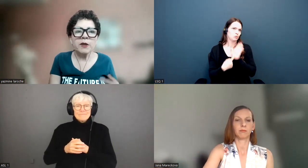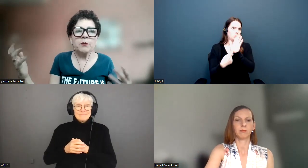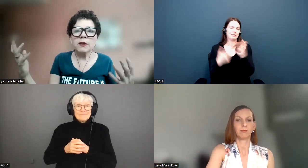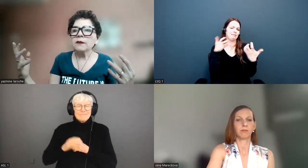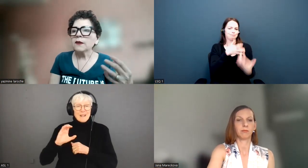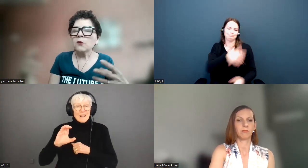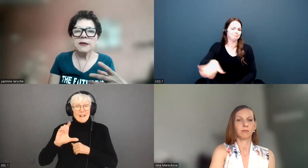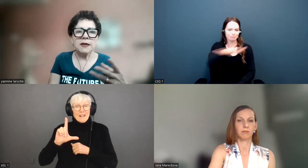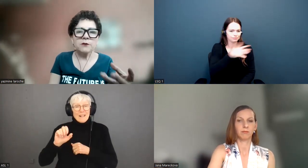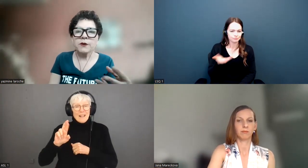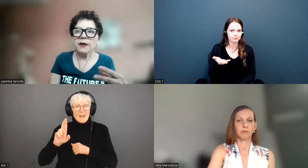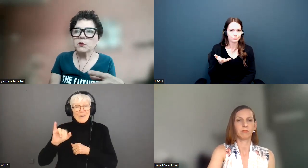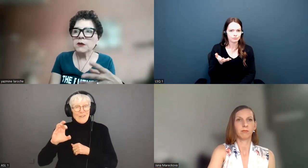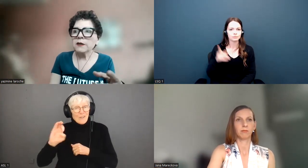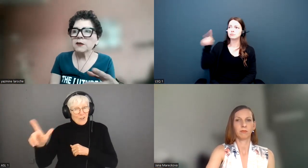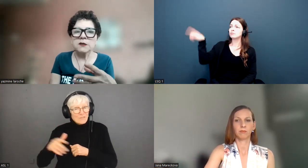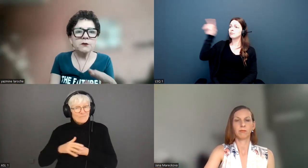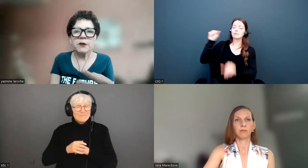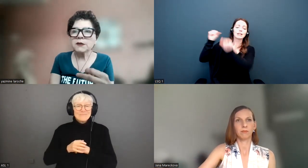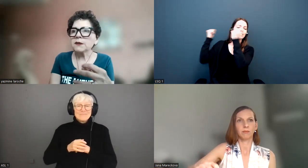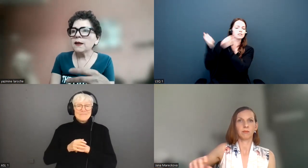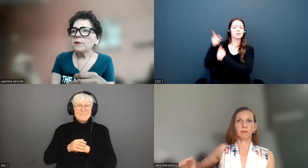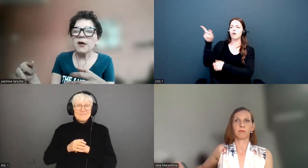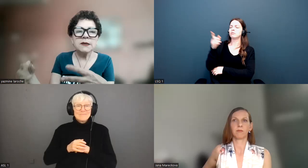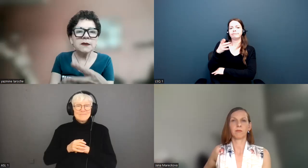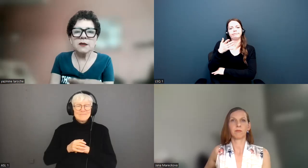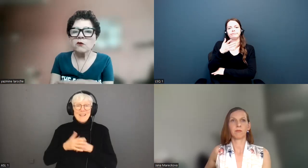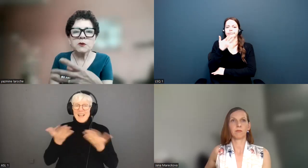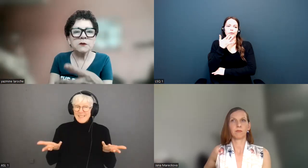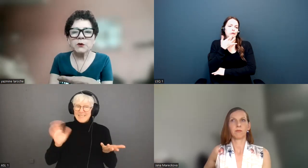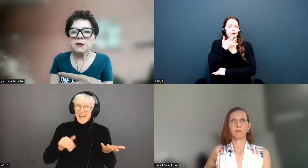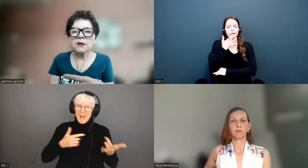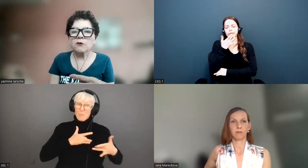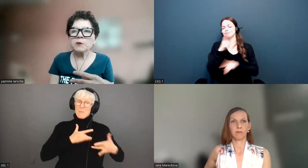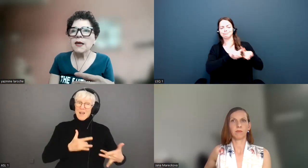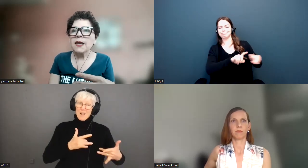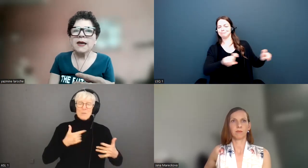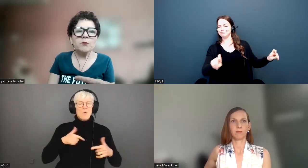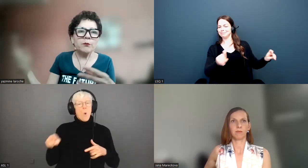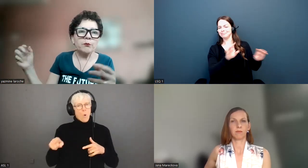people who identify as belonging to different identity groups or diversity groups and put